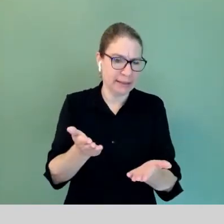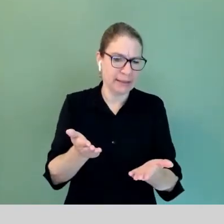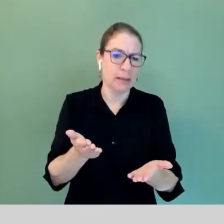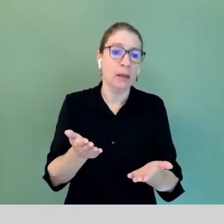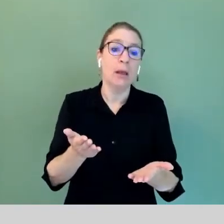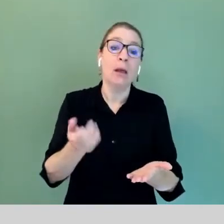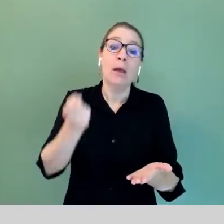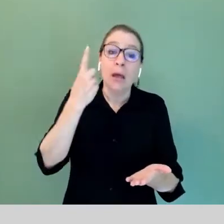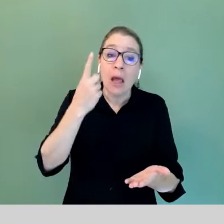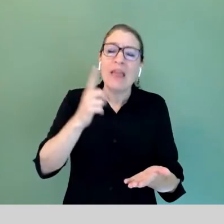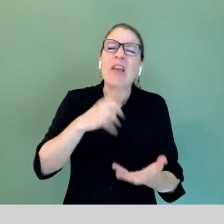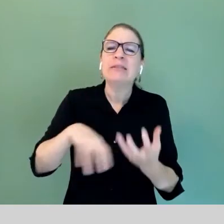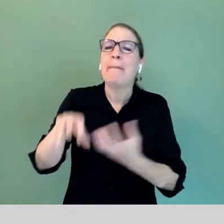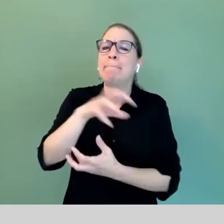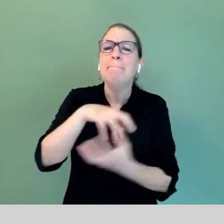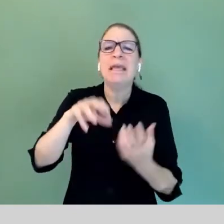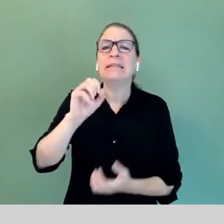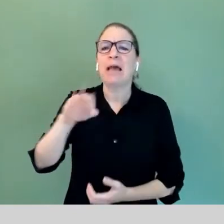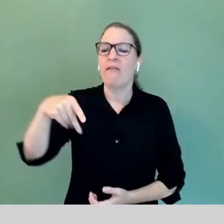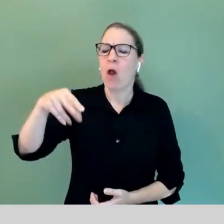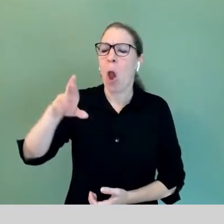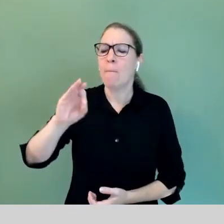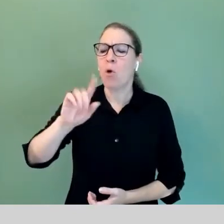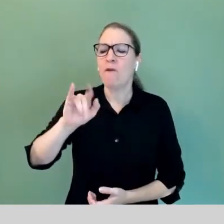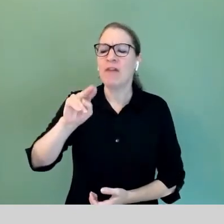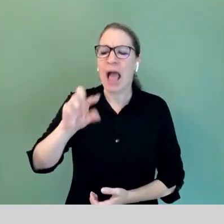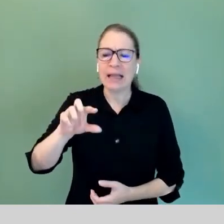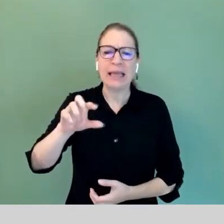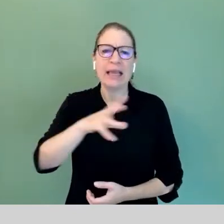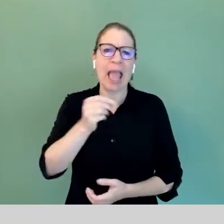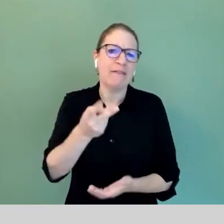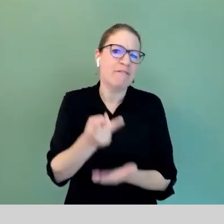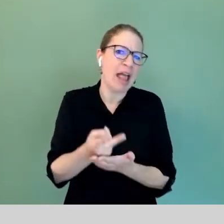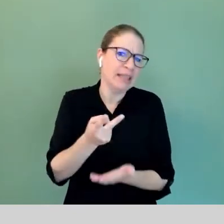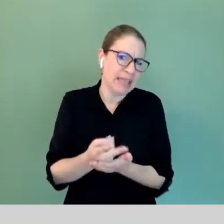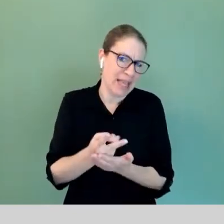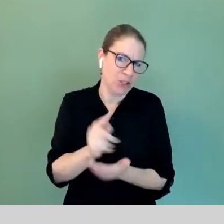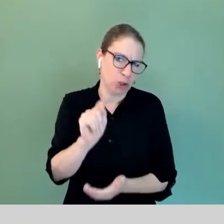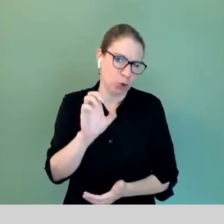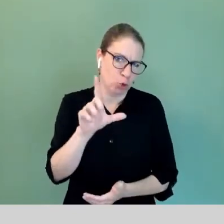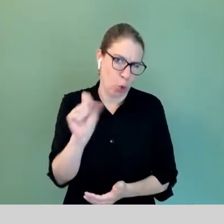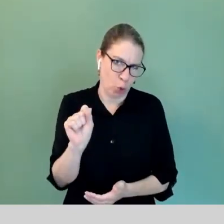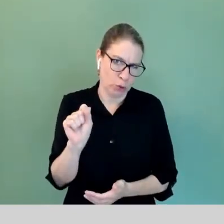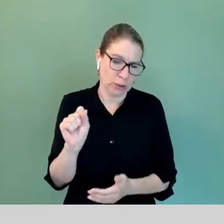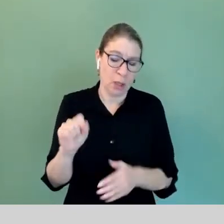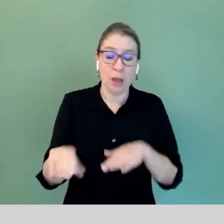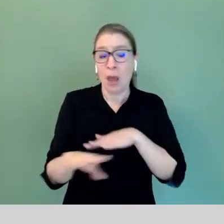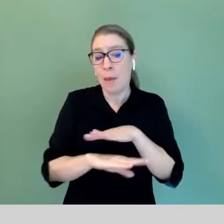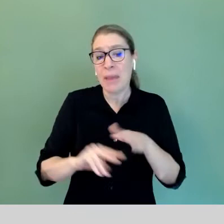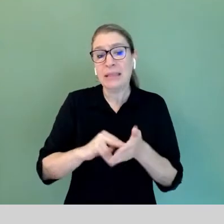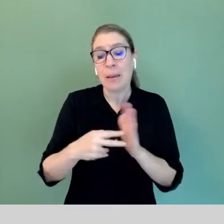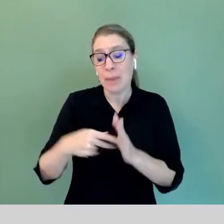There's a mix of the profiling and validation tools, which basically profiles your data.